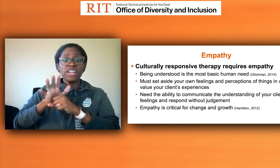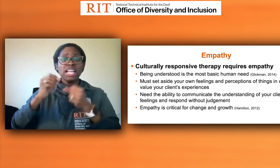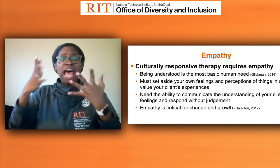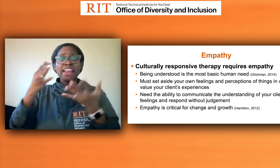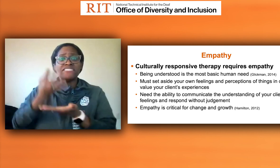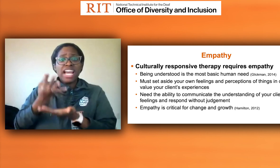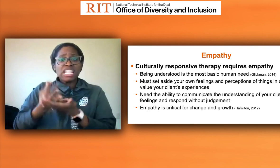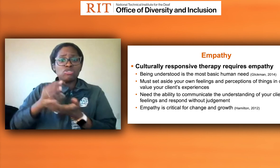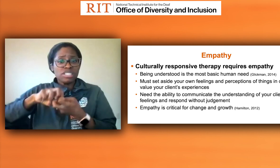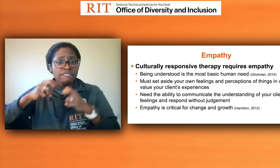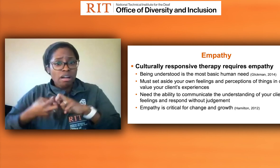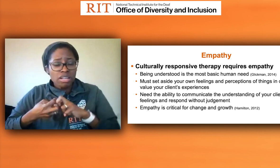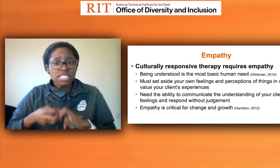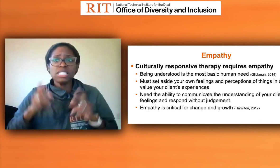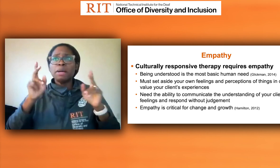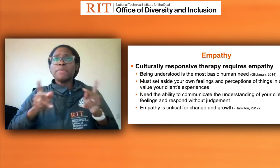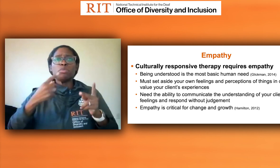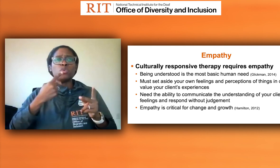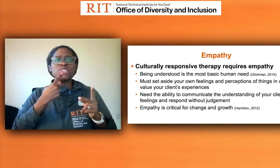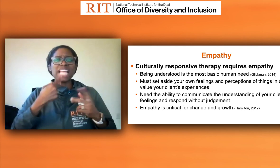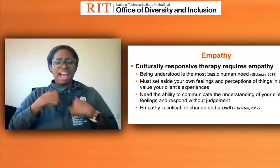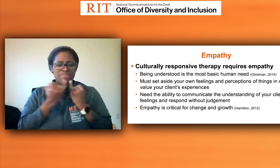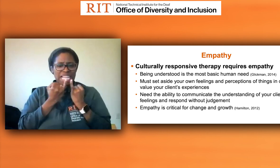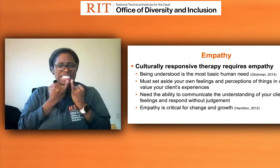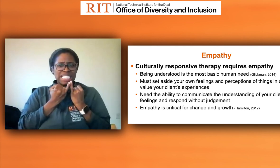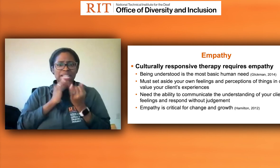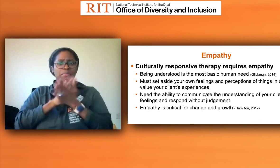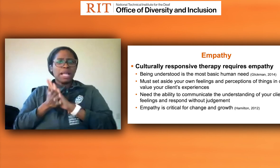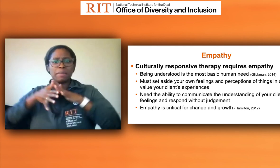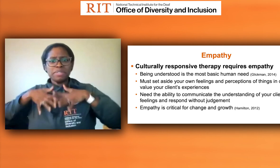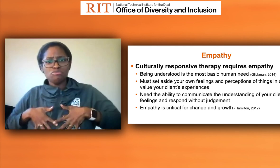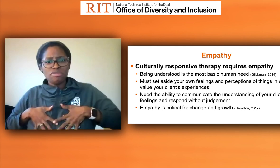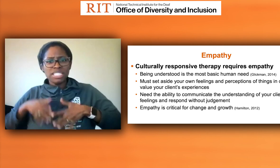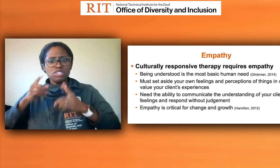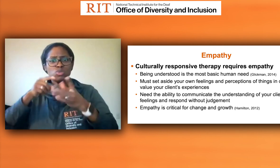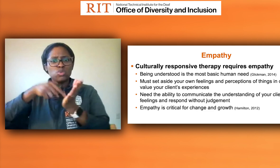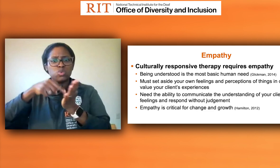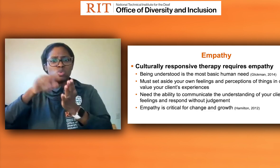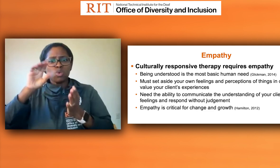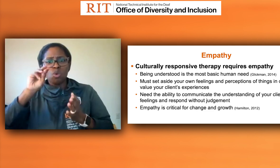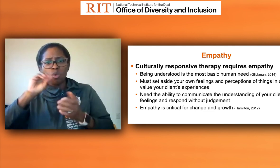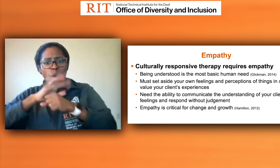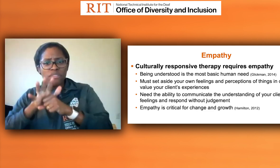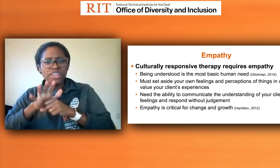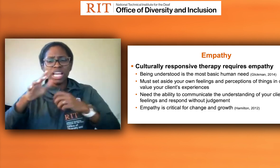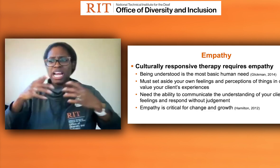deaths in the family, or financial regression because of COVID, or mental illness,